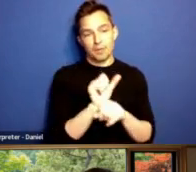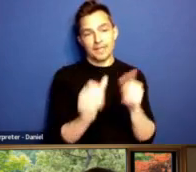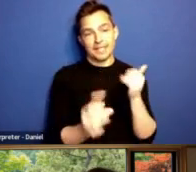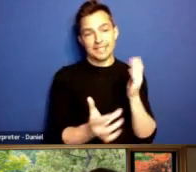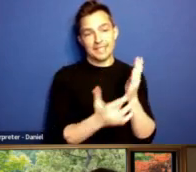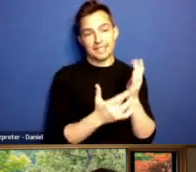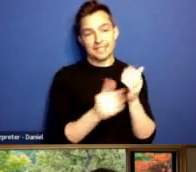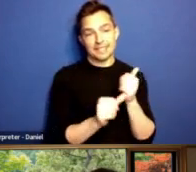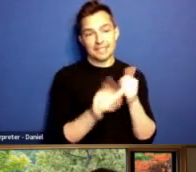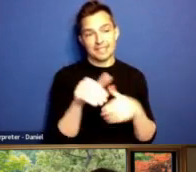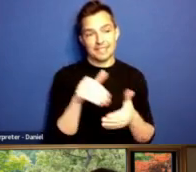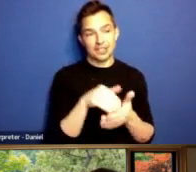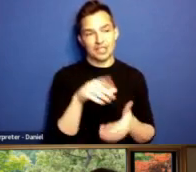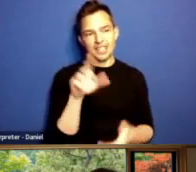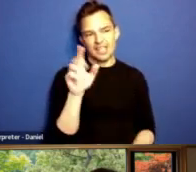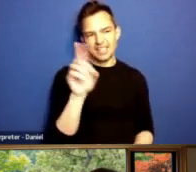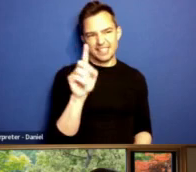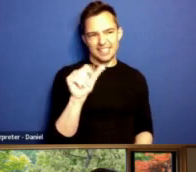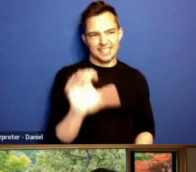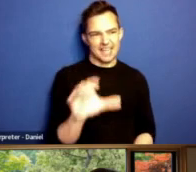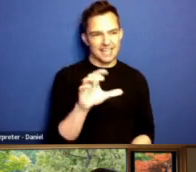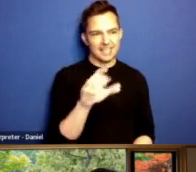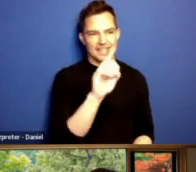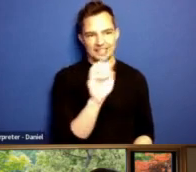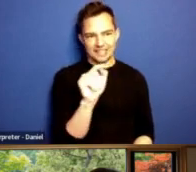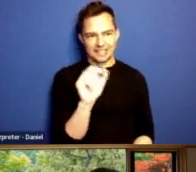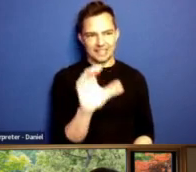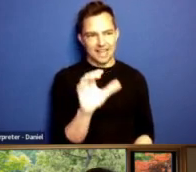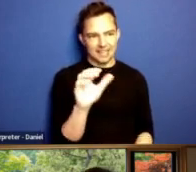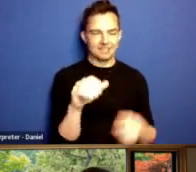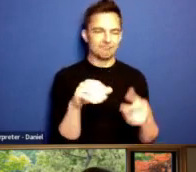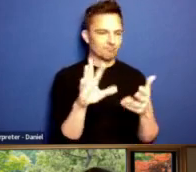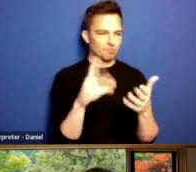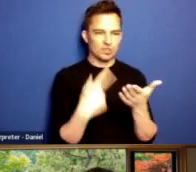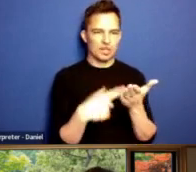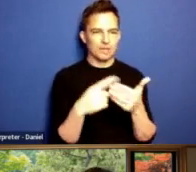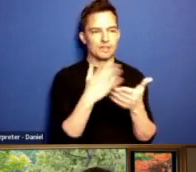assistance that we provide to grantees. We're going to take a dive into a new exciting